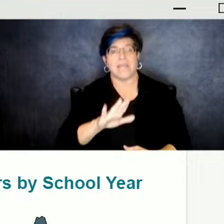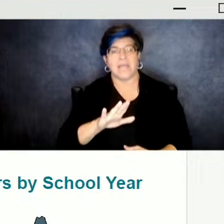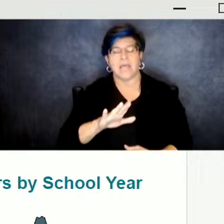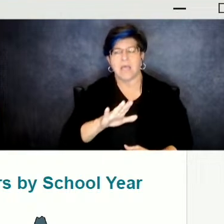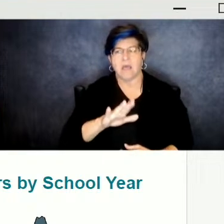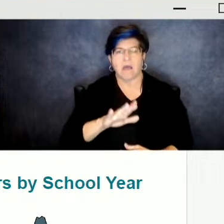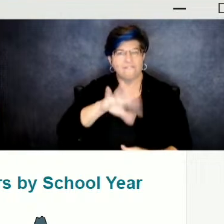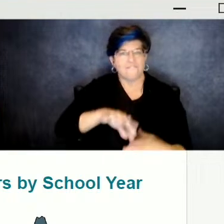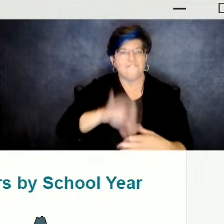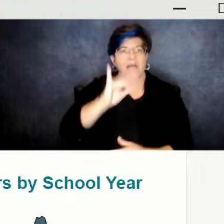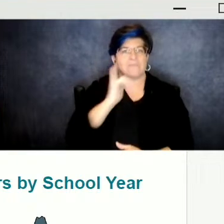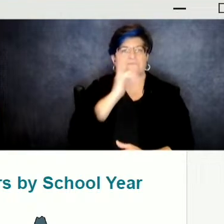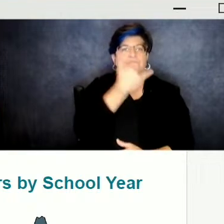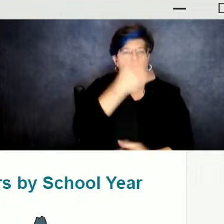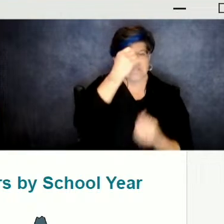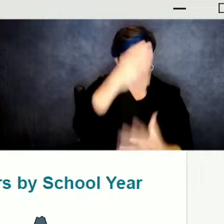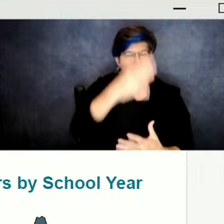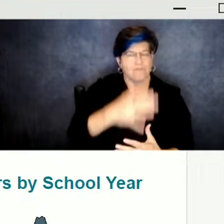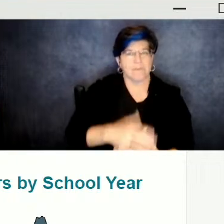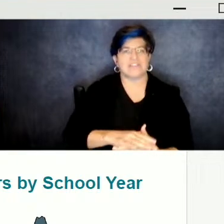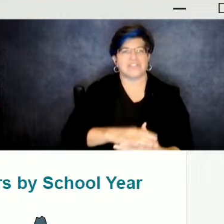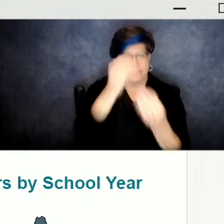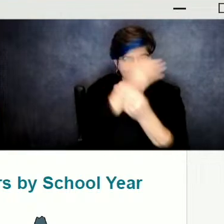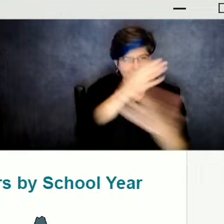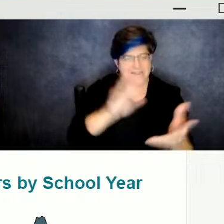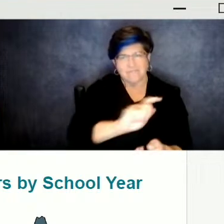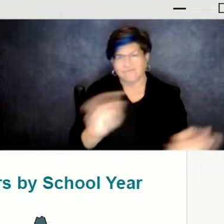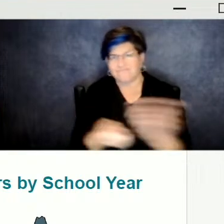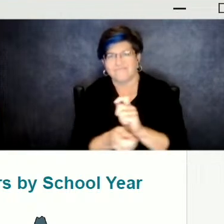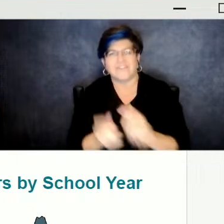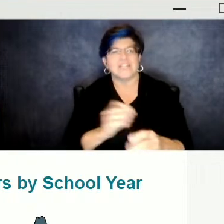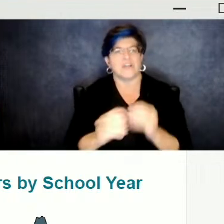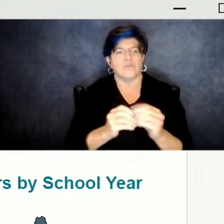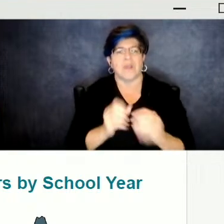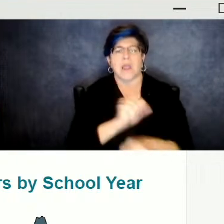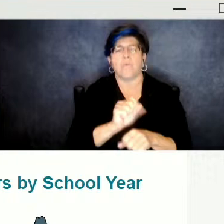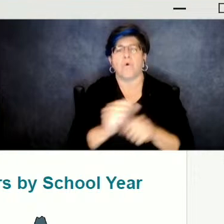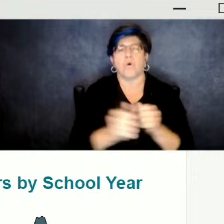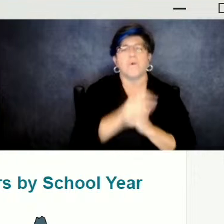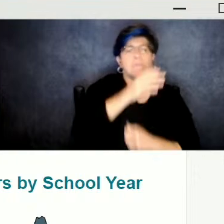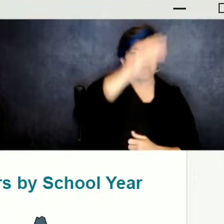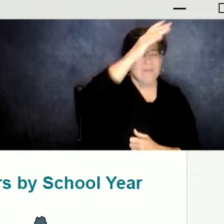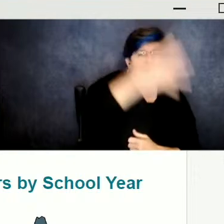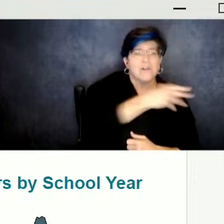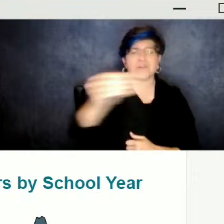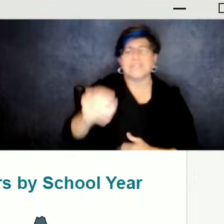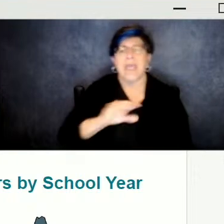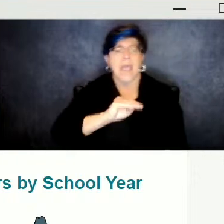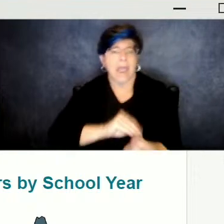QUESTIONS AND THAT WE COUNTER FALSE INFORMATION